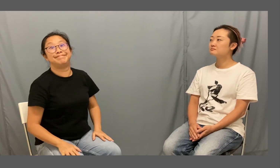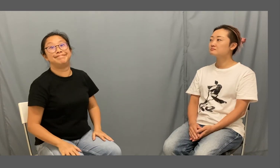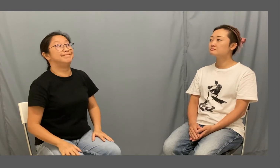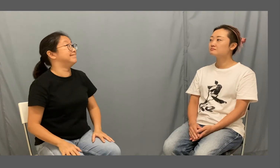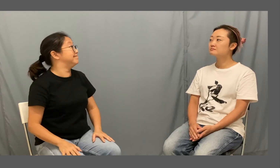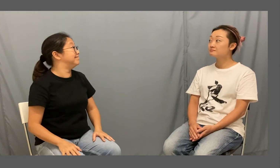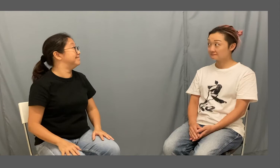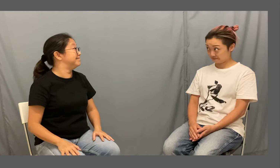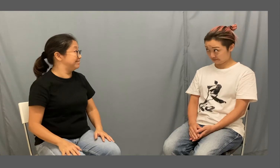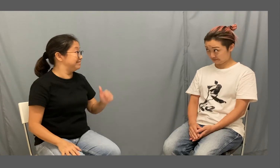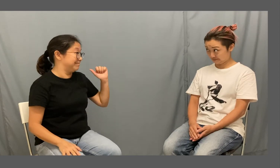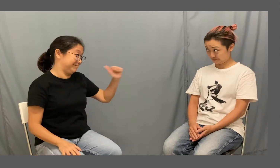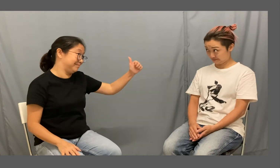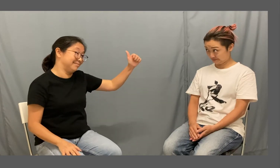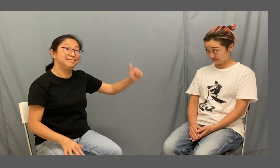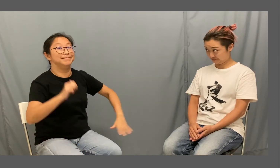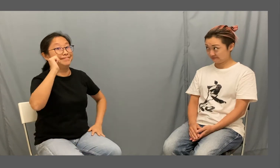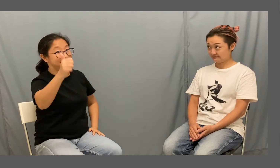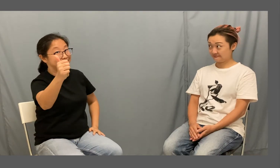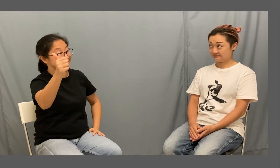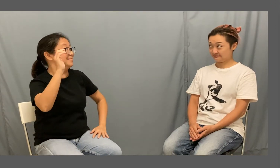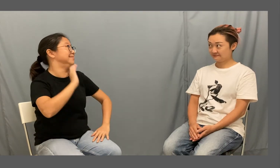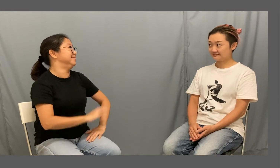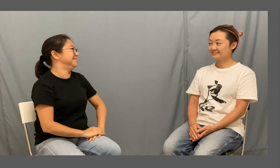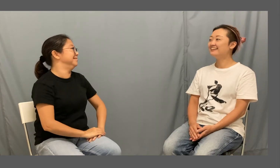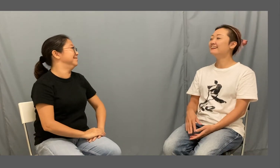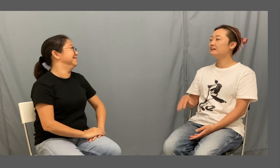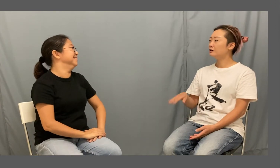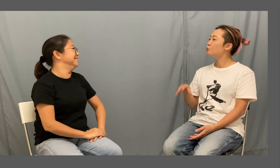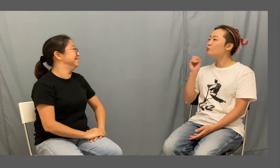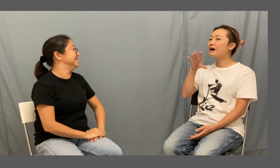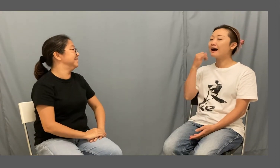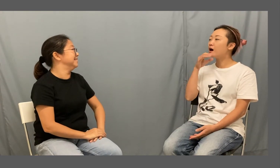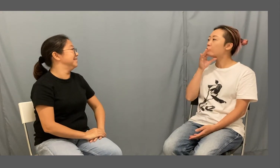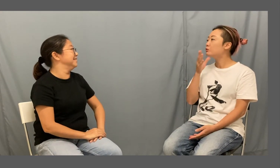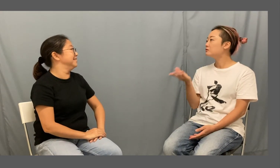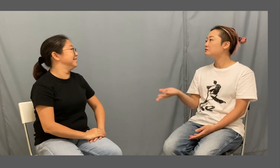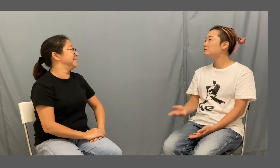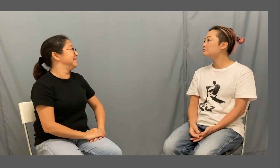Cat: That's it? >>Lisa: Yeah. That's it Cat: Any words to the Deaf folks?